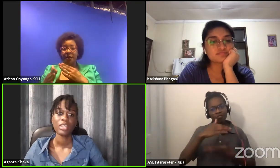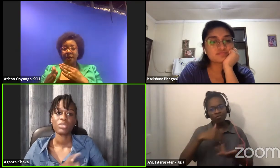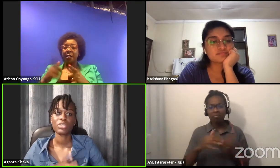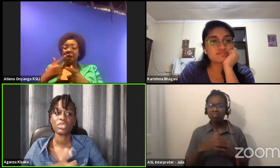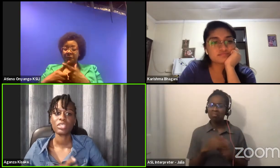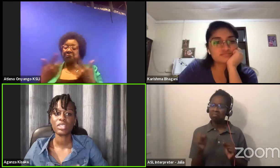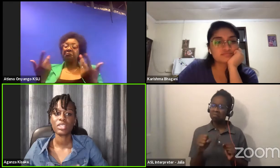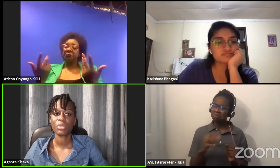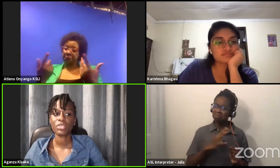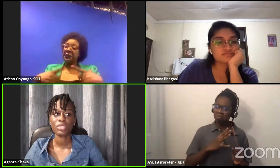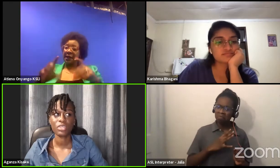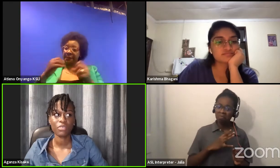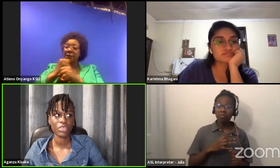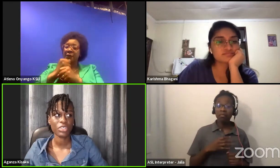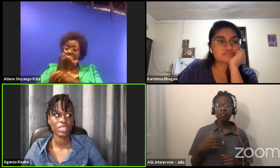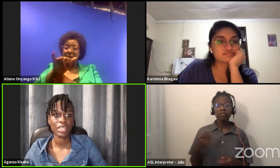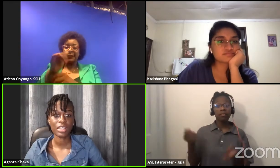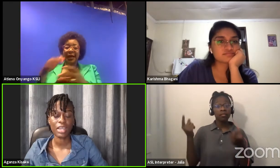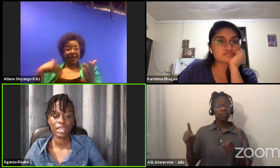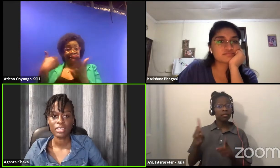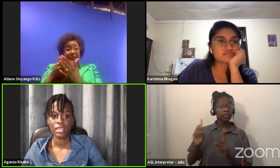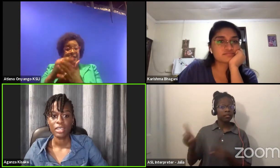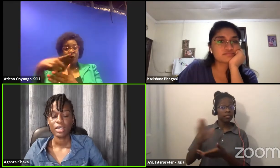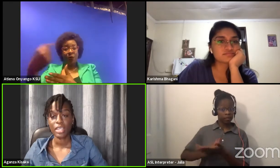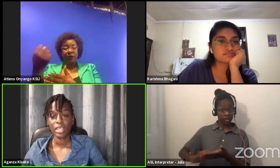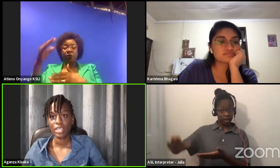It was not until I went to university that the lady